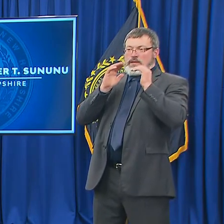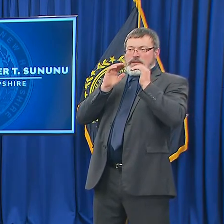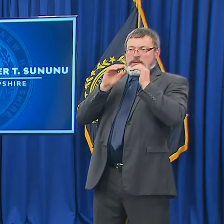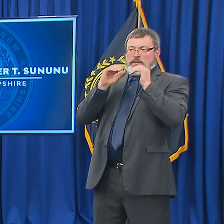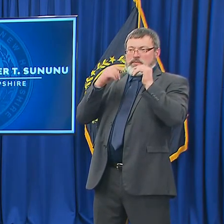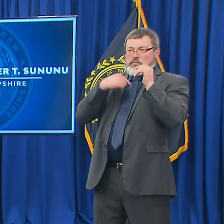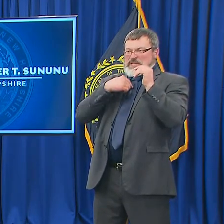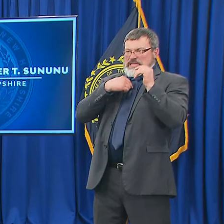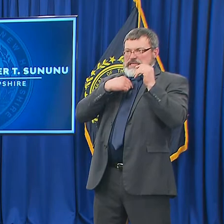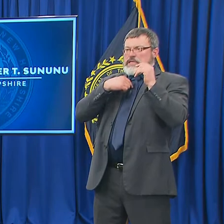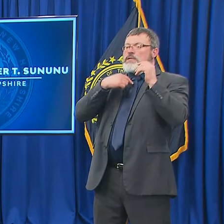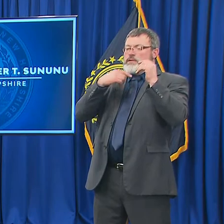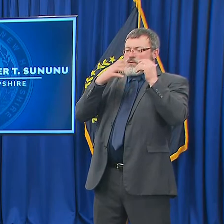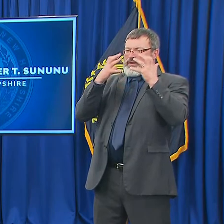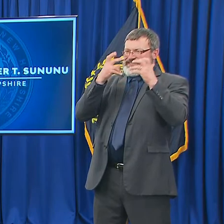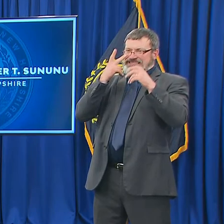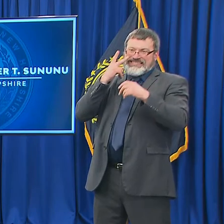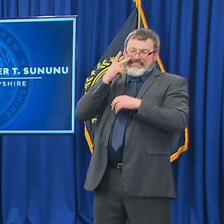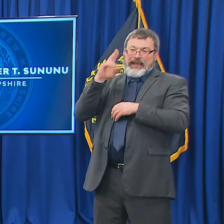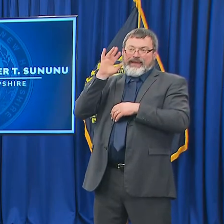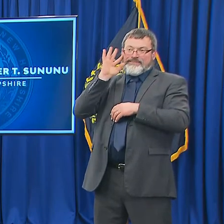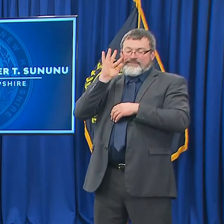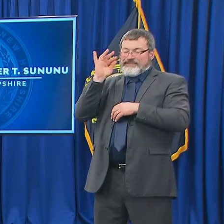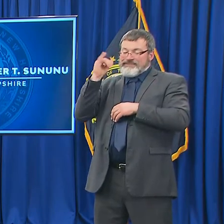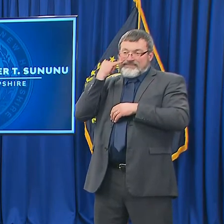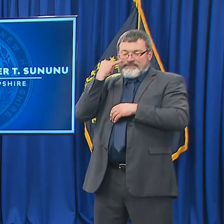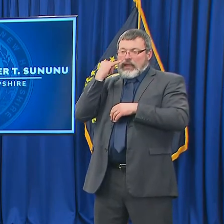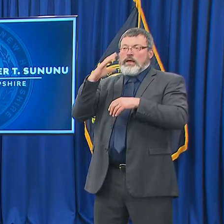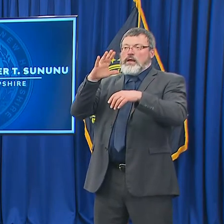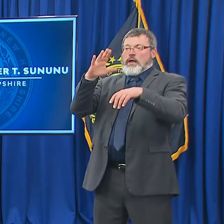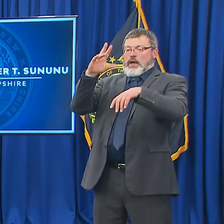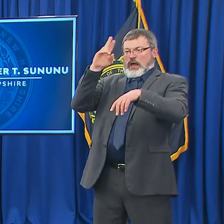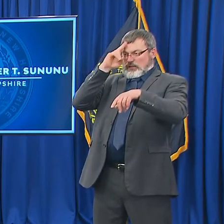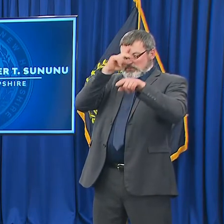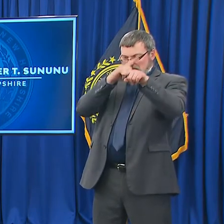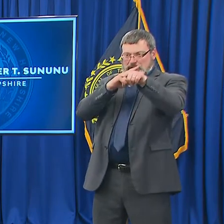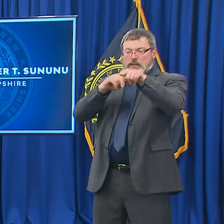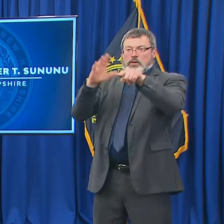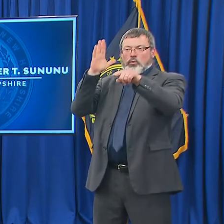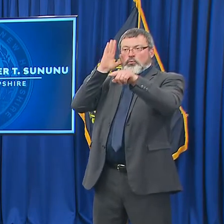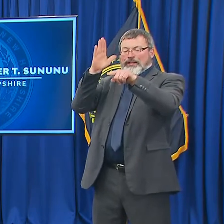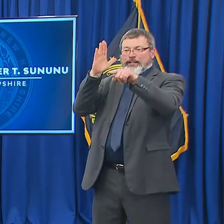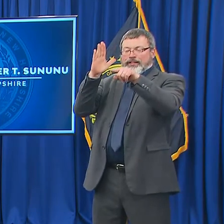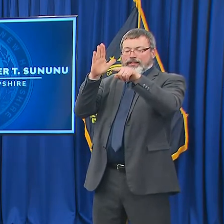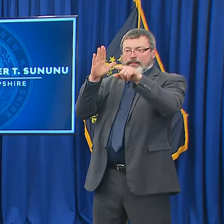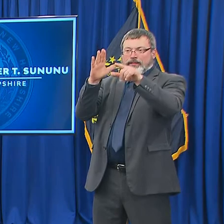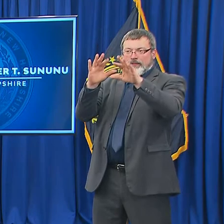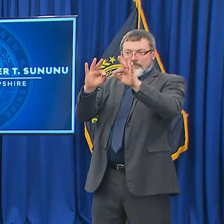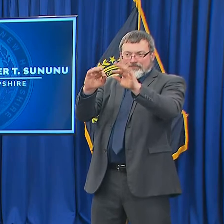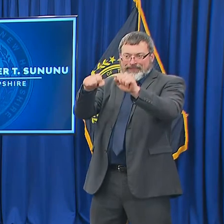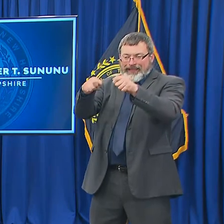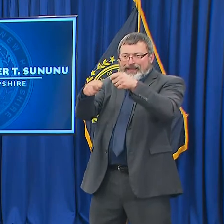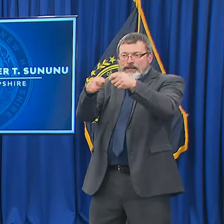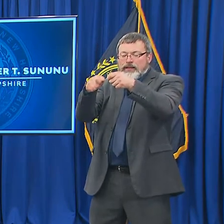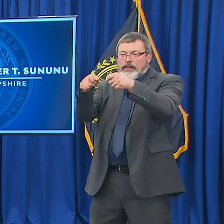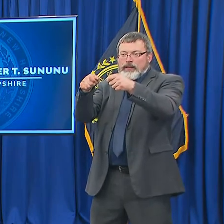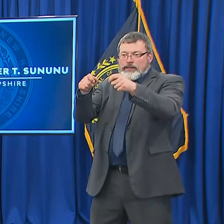that you know what their ICU censuses what their overall capacity and they flex depending on what's going on within their community.